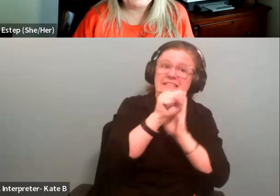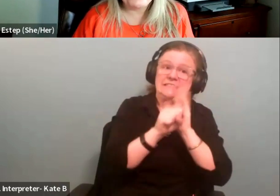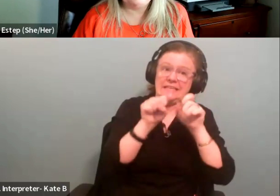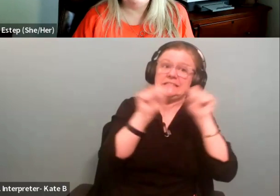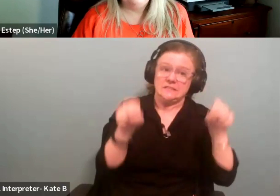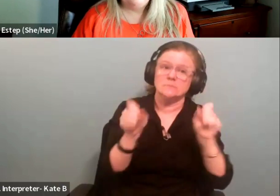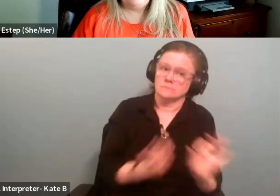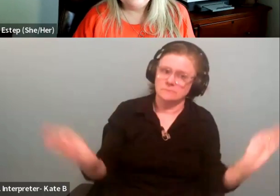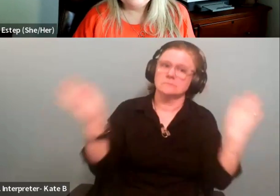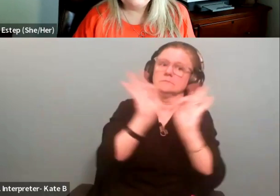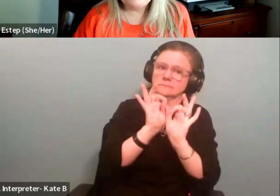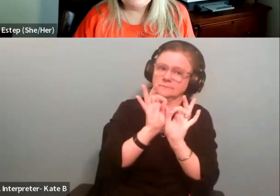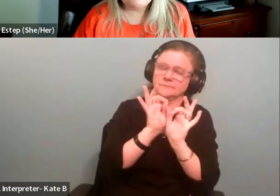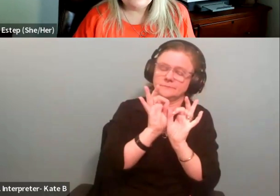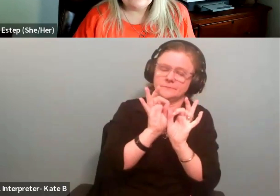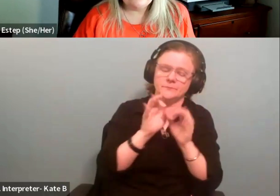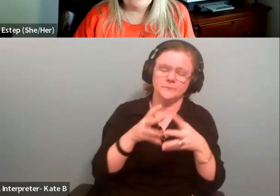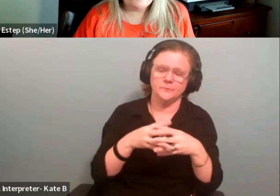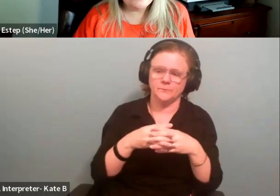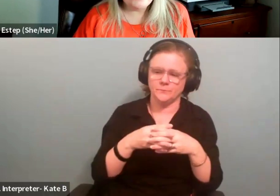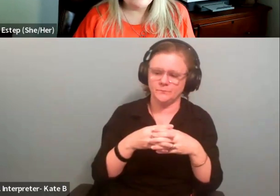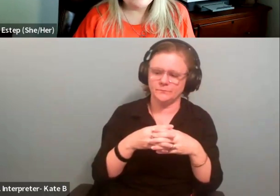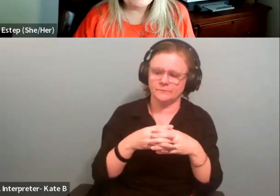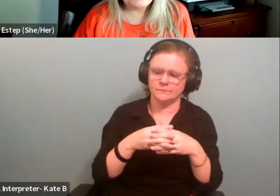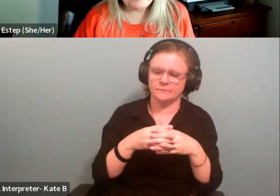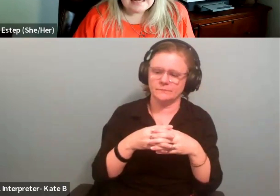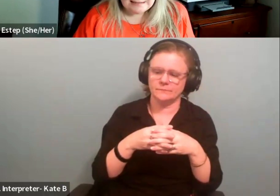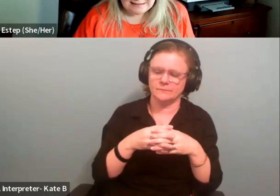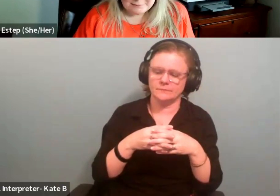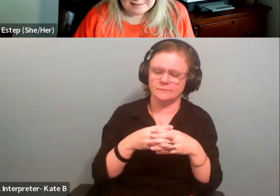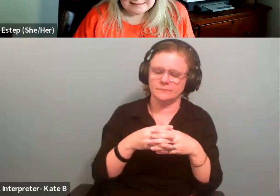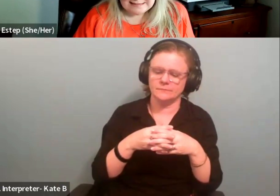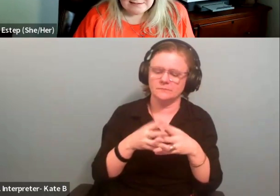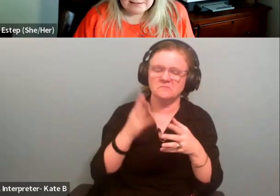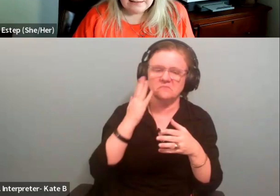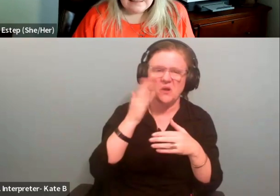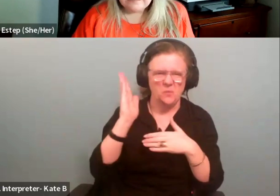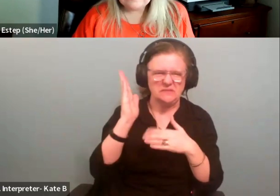important. And as I mentioned, you know, later on, as we were ending the presentation, that